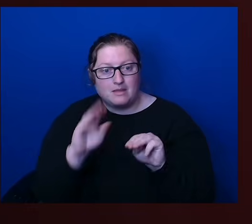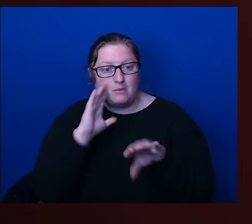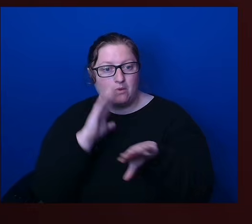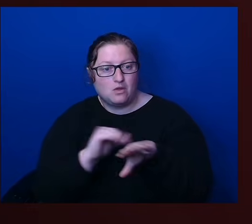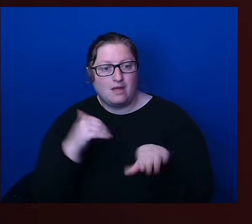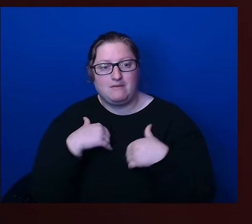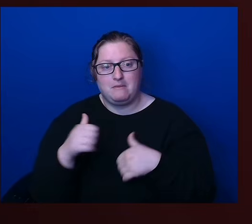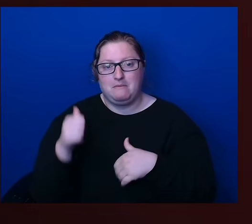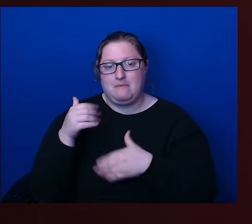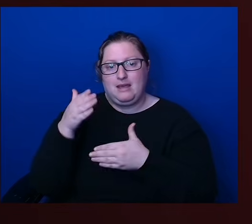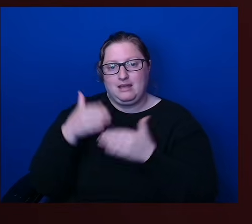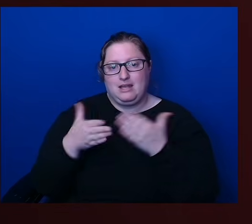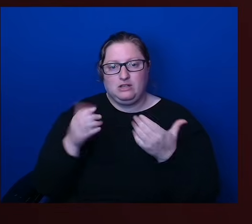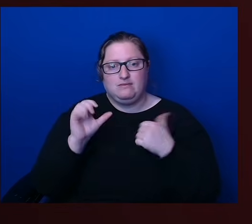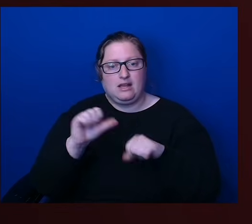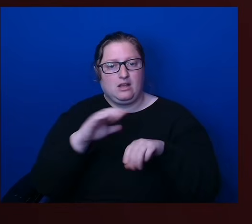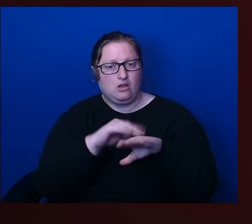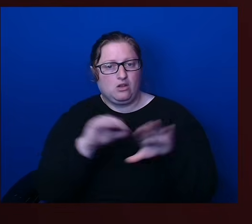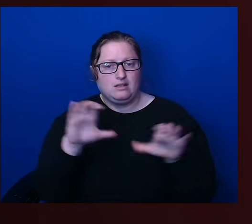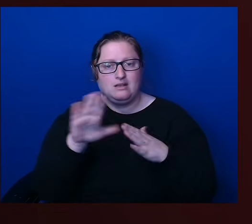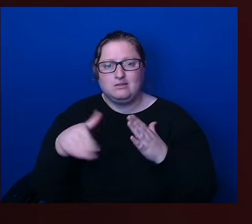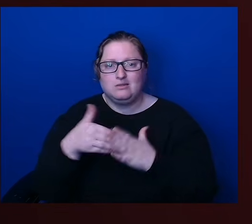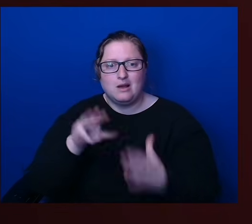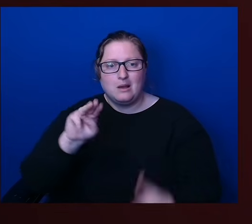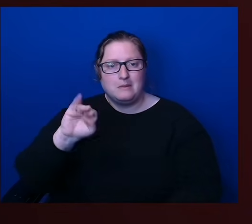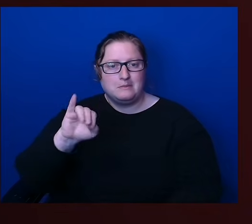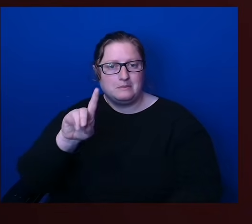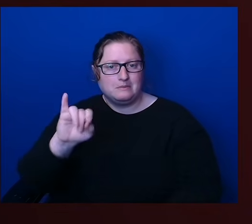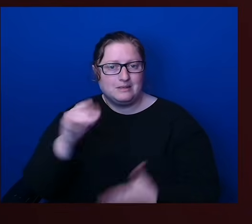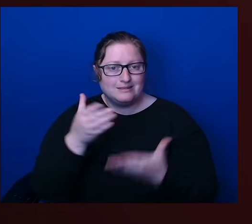could call that does all the mini stuff, and I can then call that service from